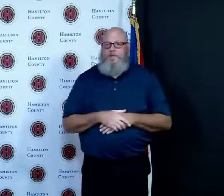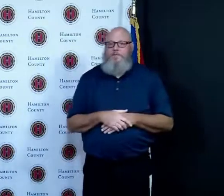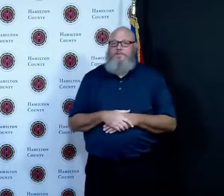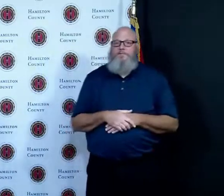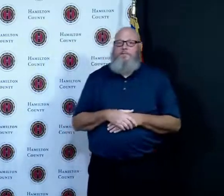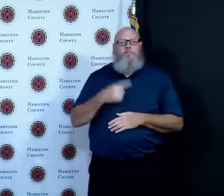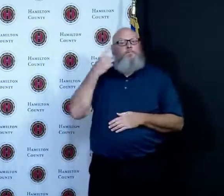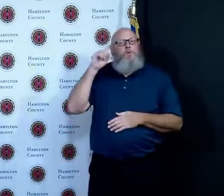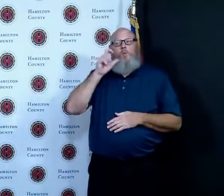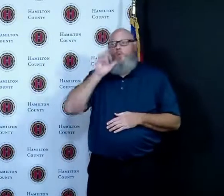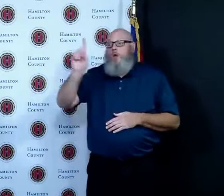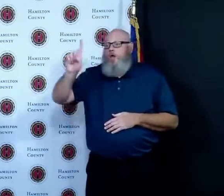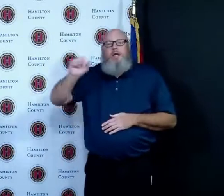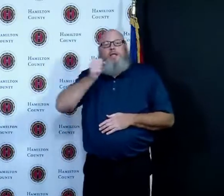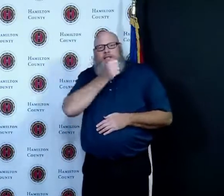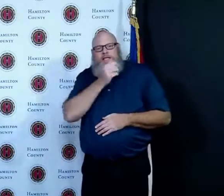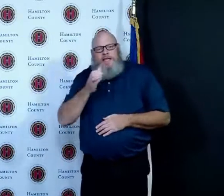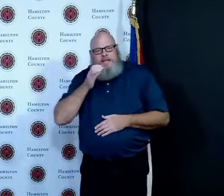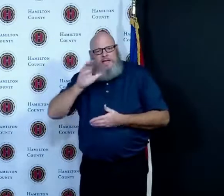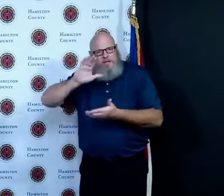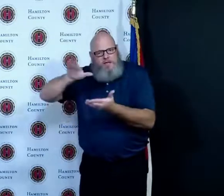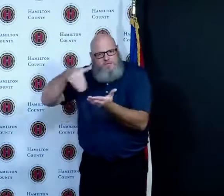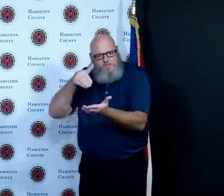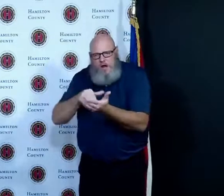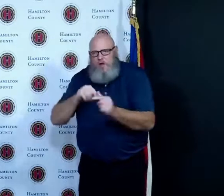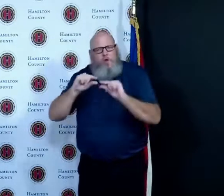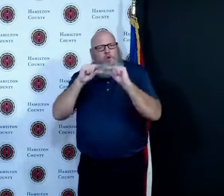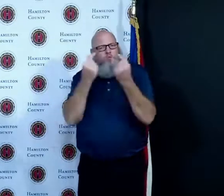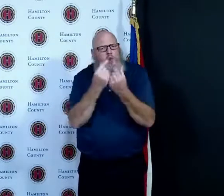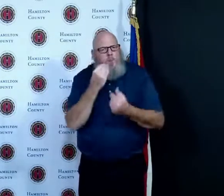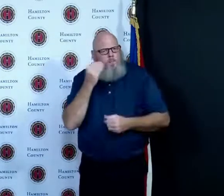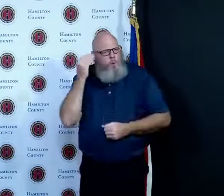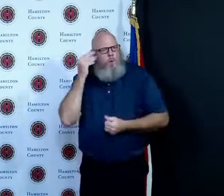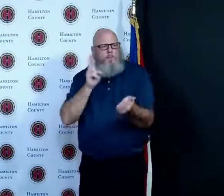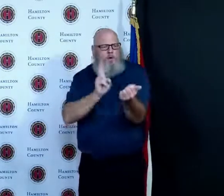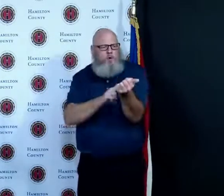get a list up by tomorrow that will show folks all of the pharmacies so they will have additional